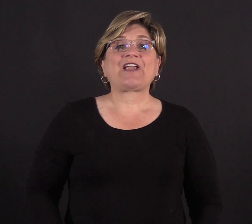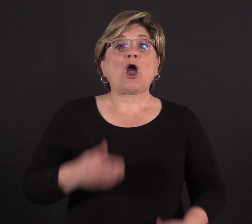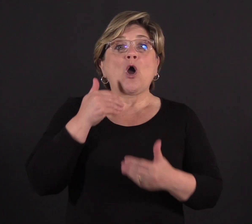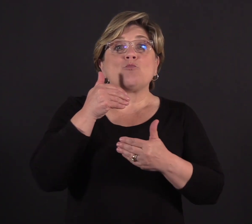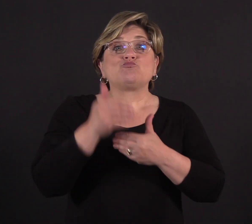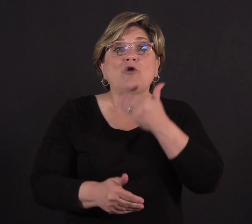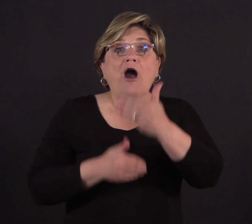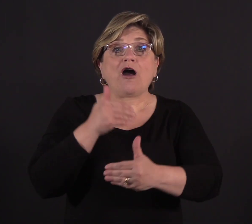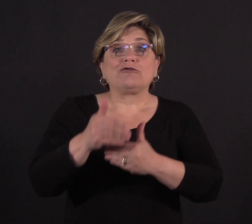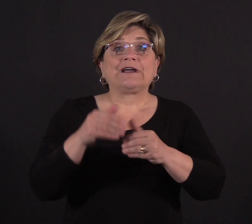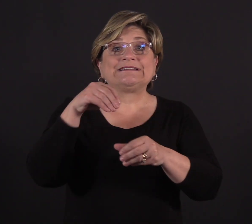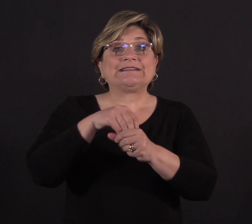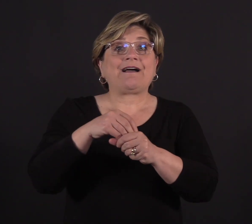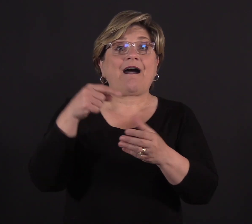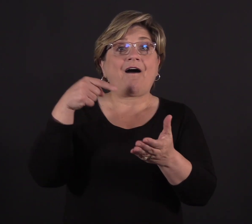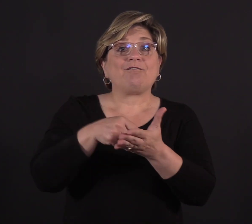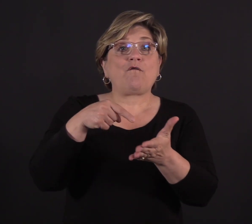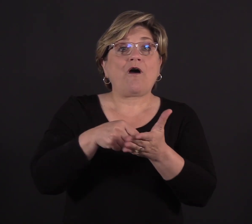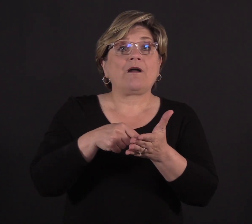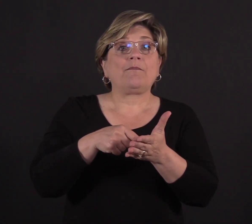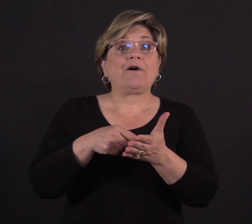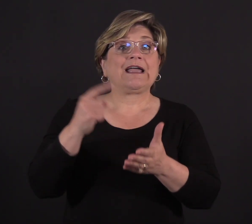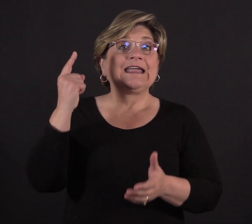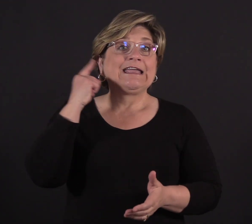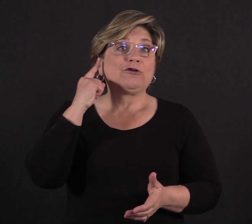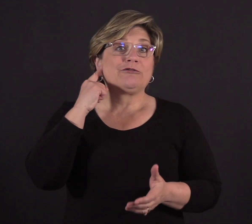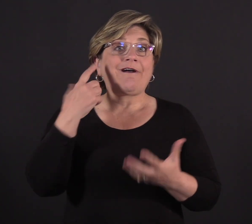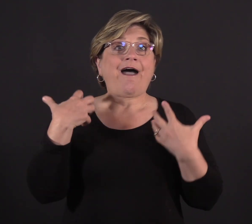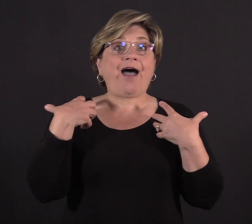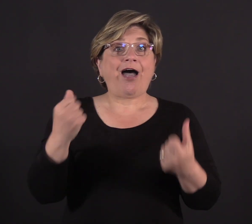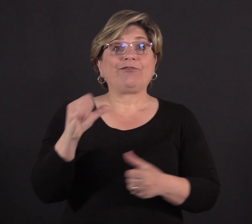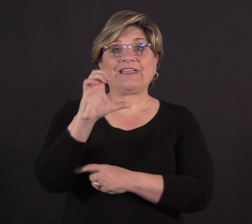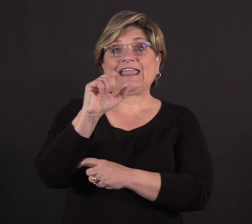Progress in affordable hearing health care.